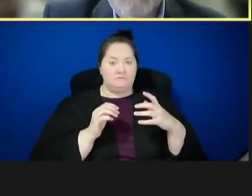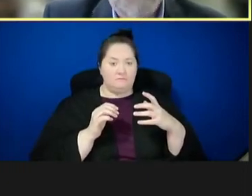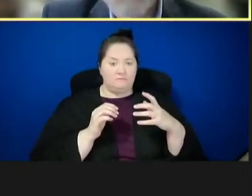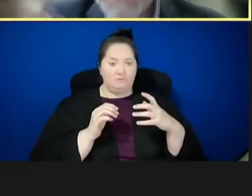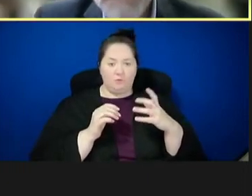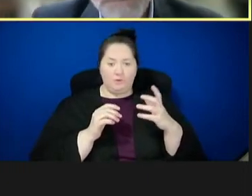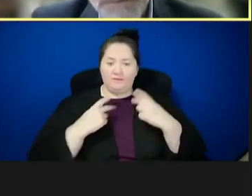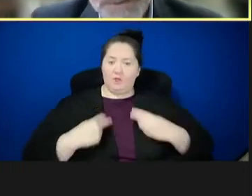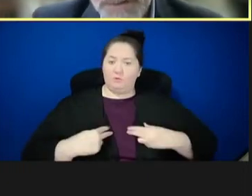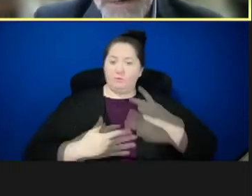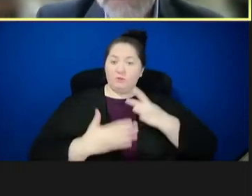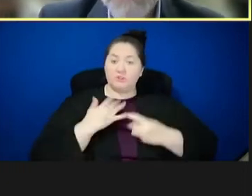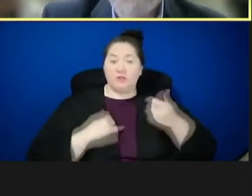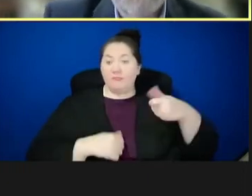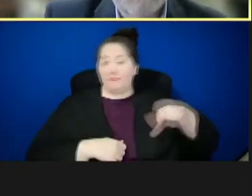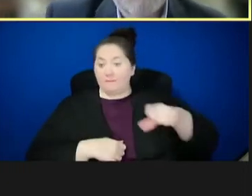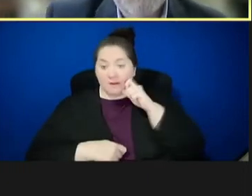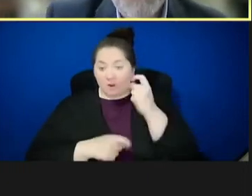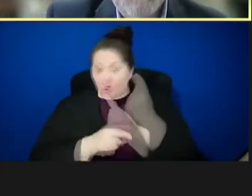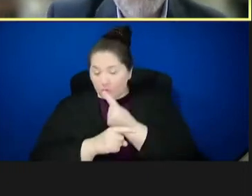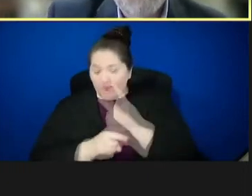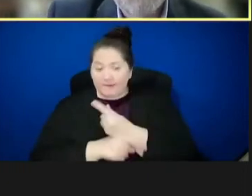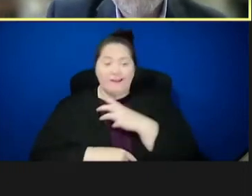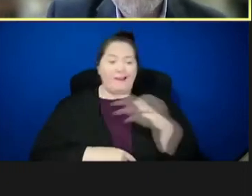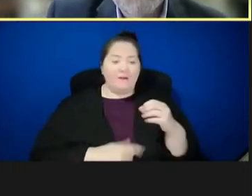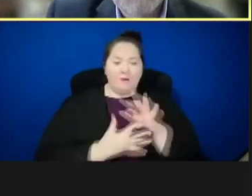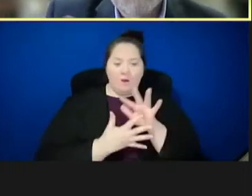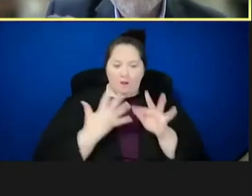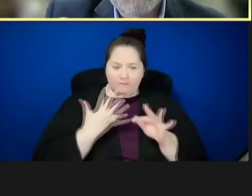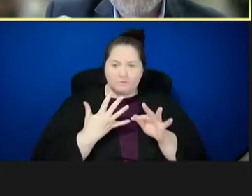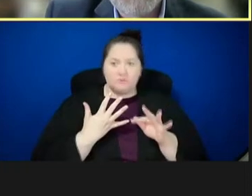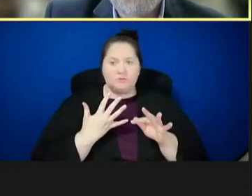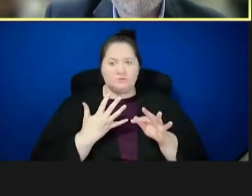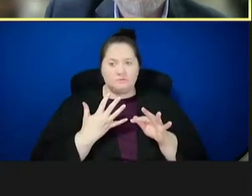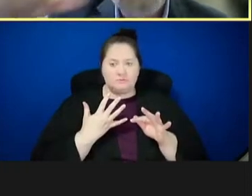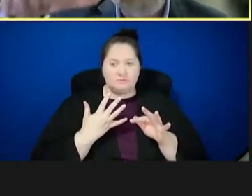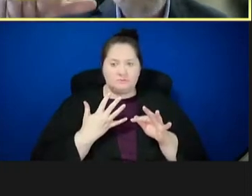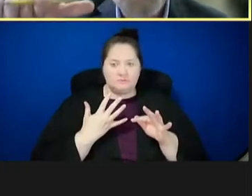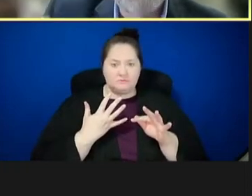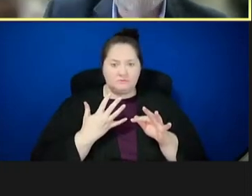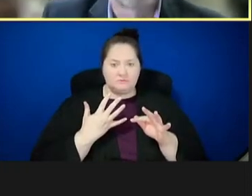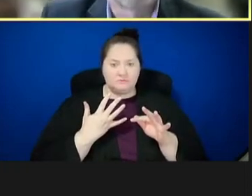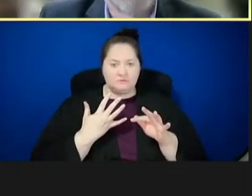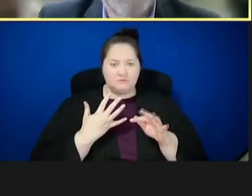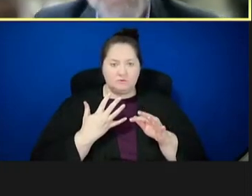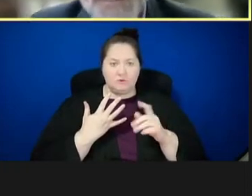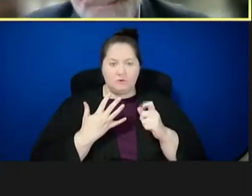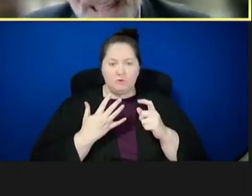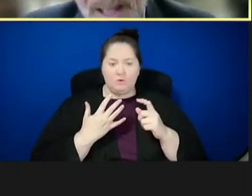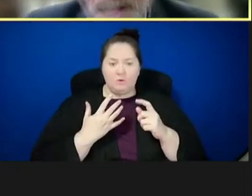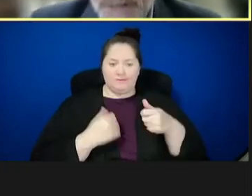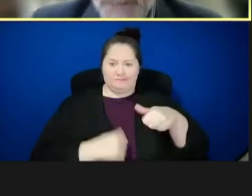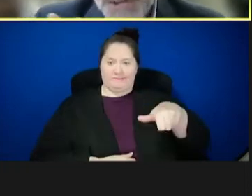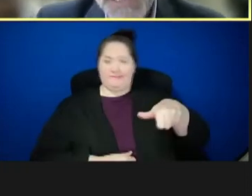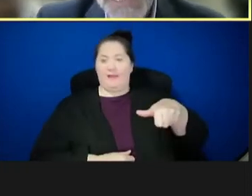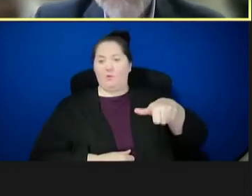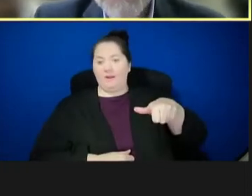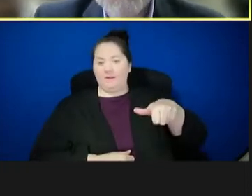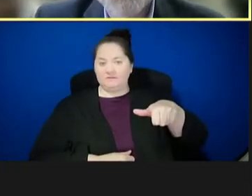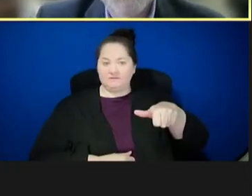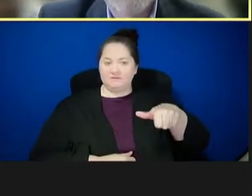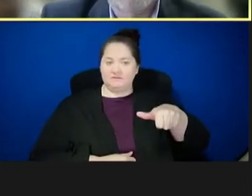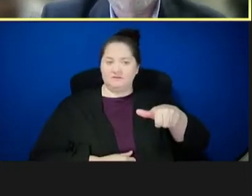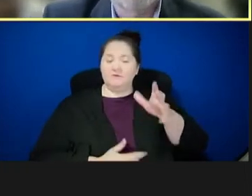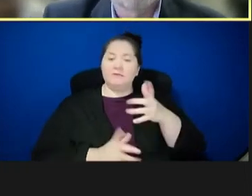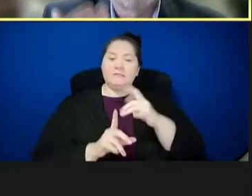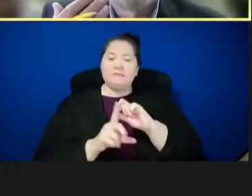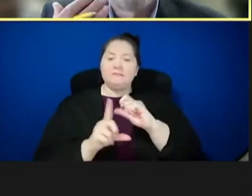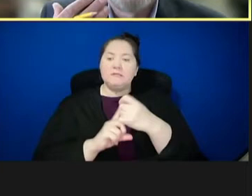thumbs down if it was incorrect, and there was an option of a sideways thumb for scenarios where the